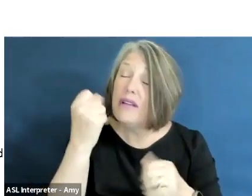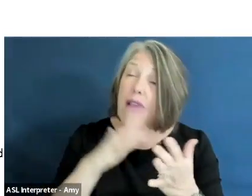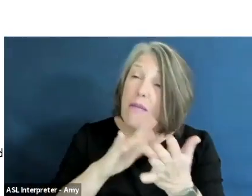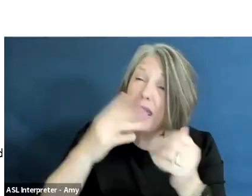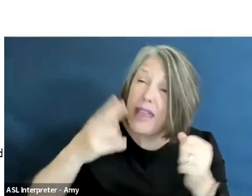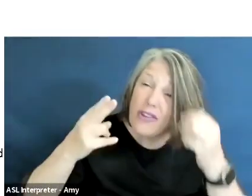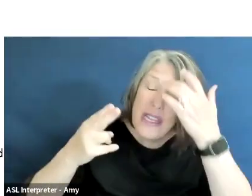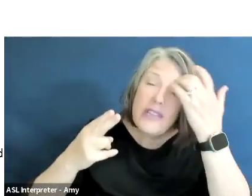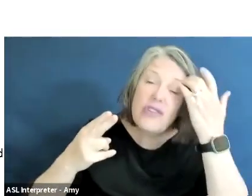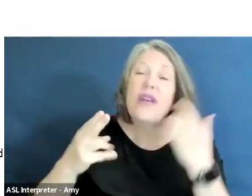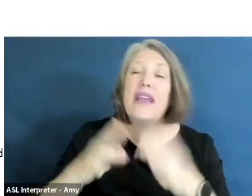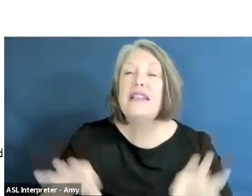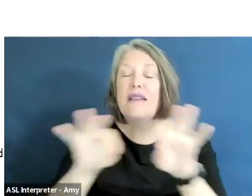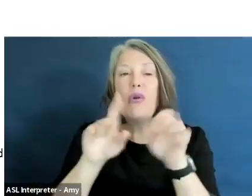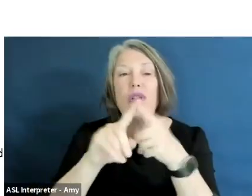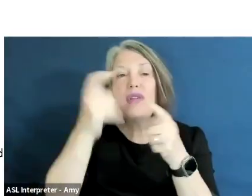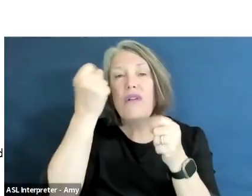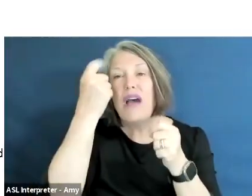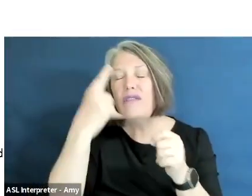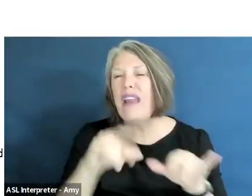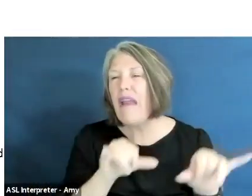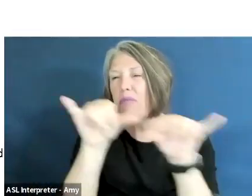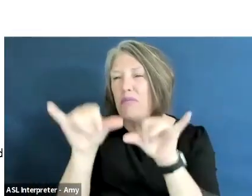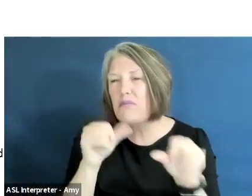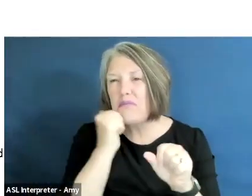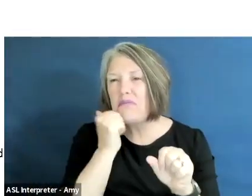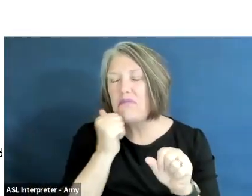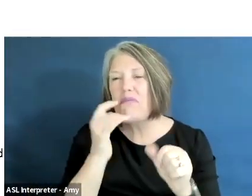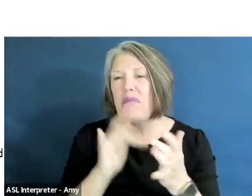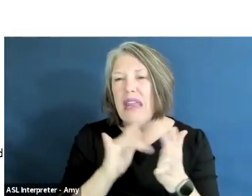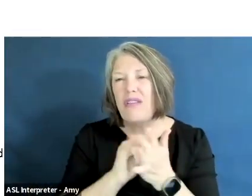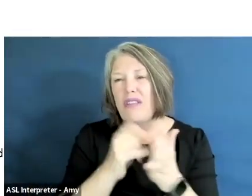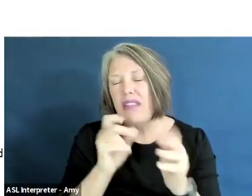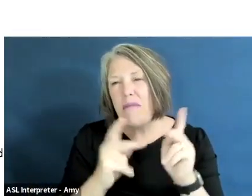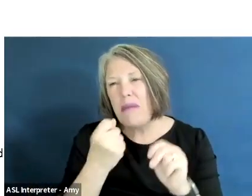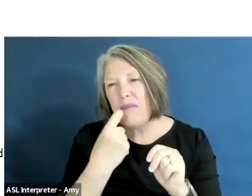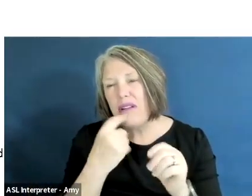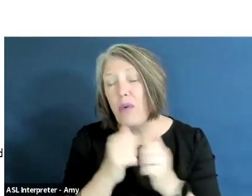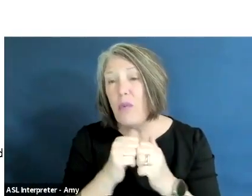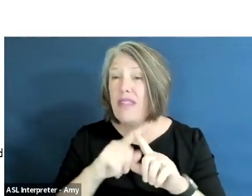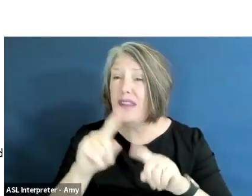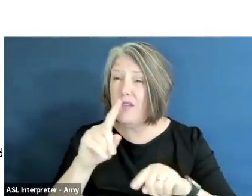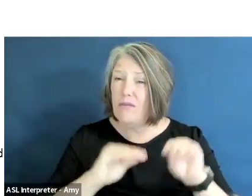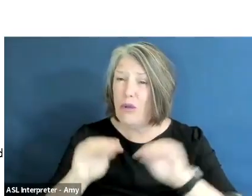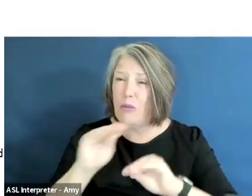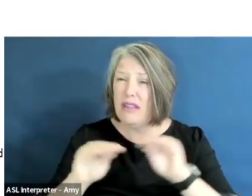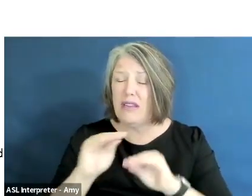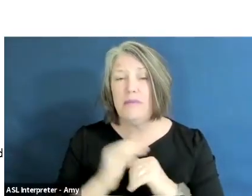it's important to understand the common medications that people may be on with different mobility disabilities and